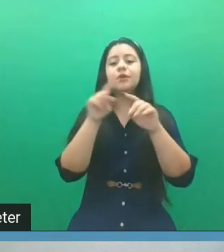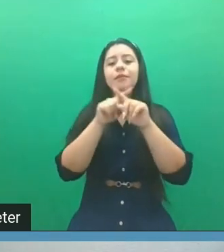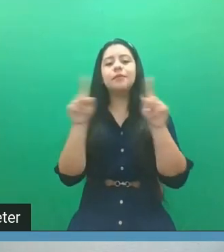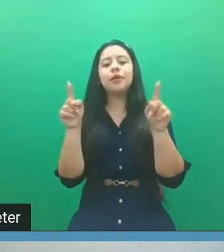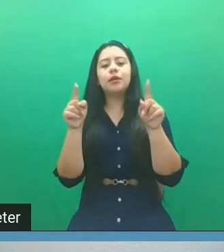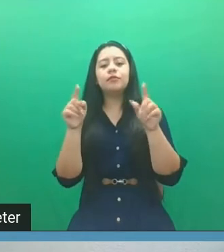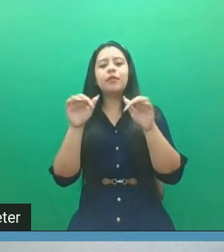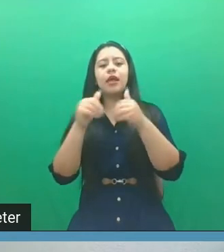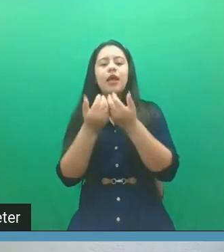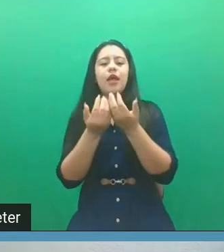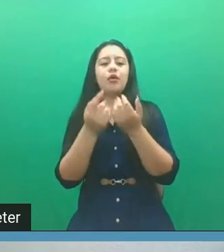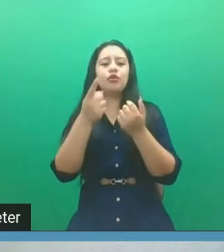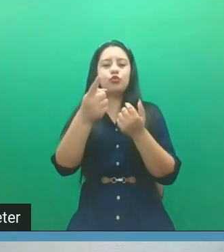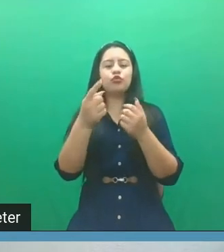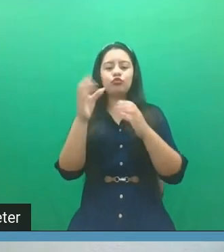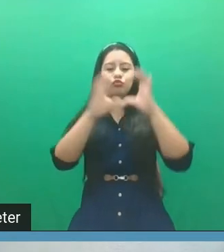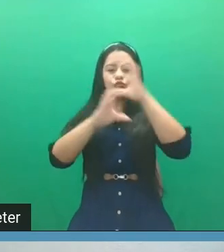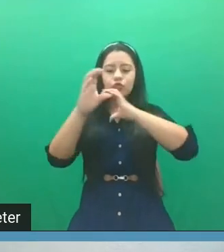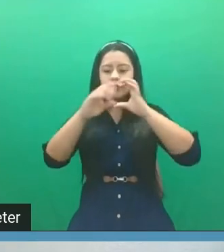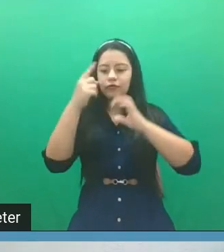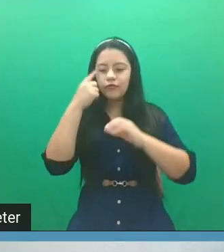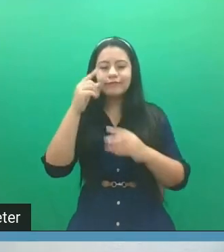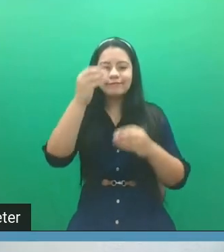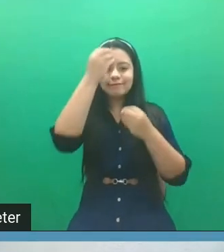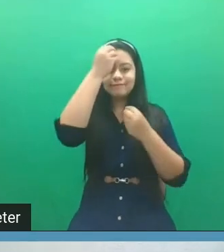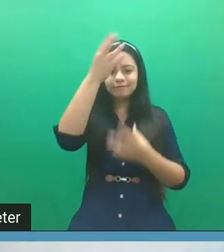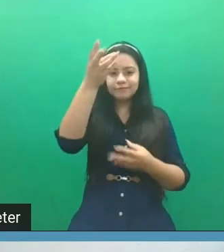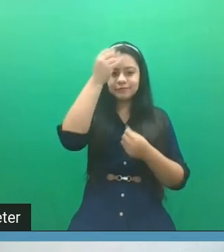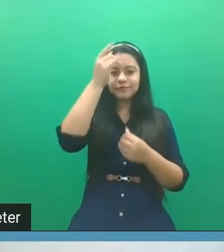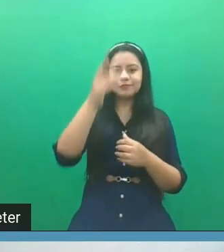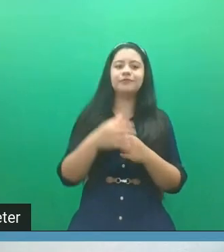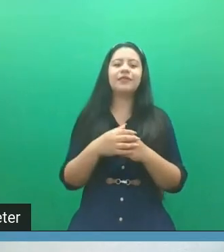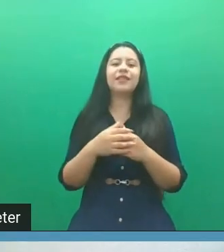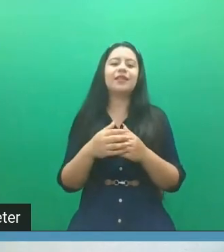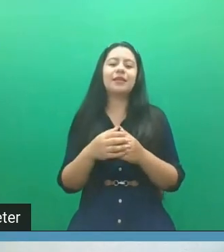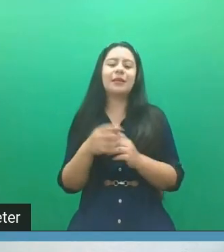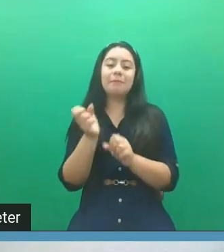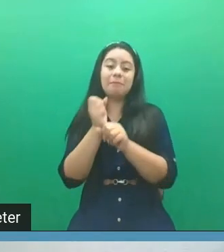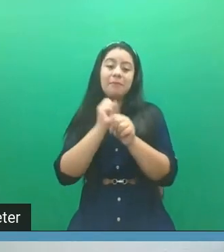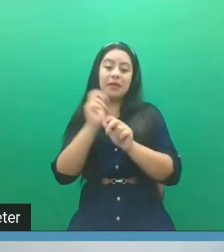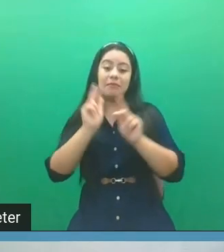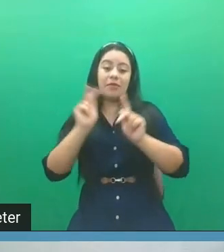engines will consume the information and make your content more findable for anyone looking for it.